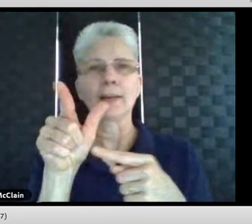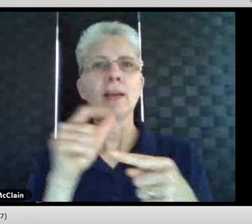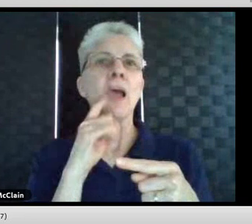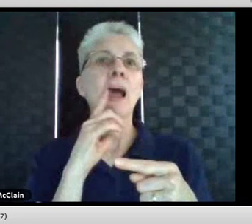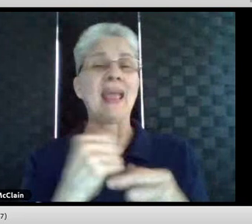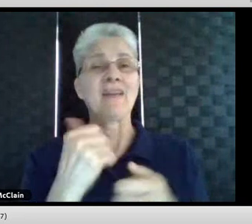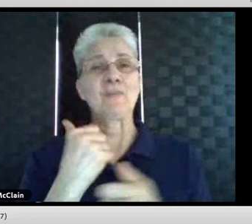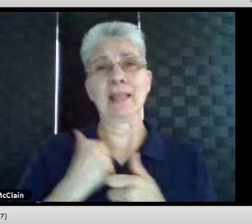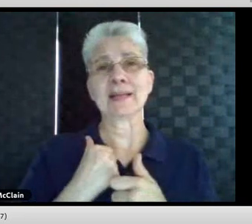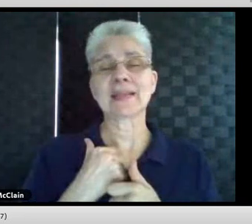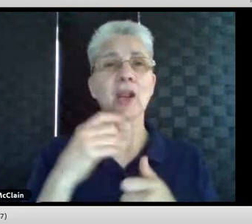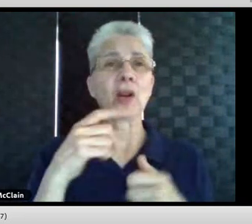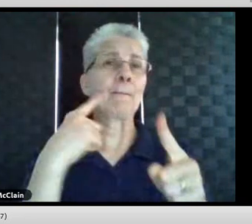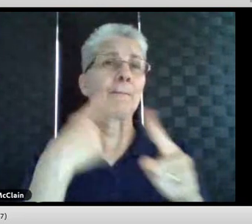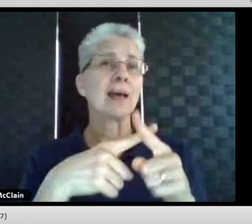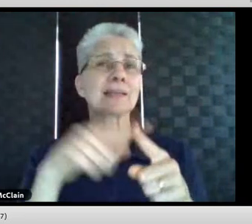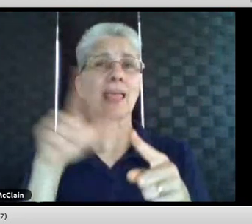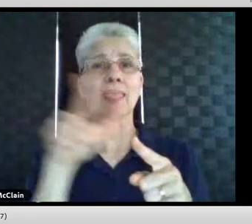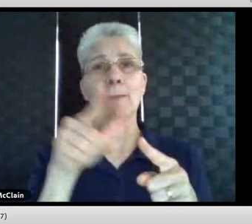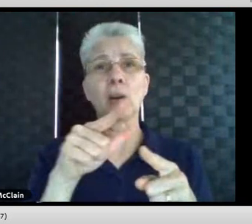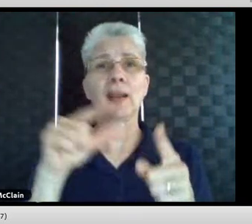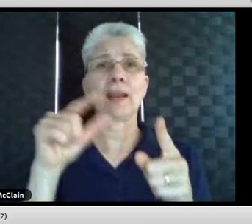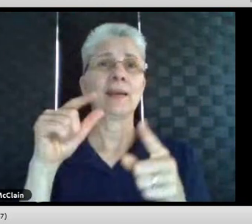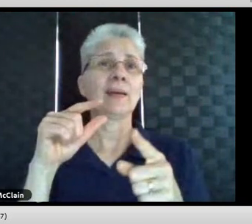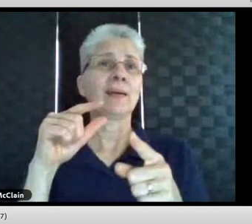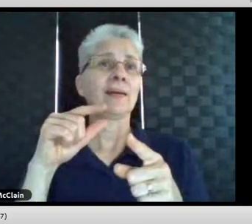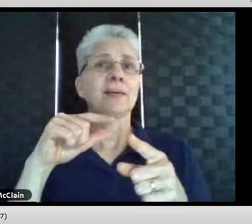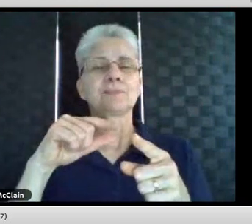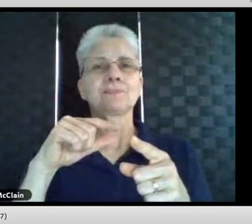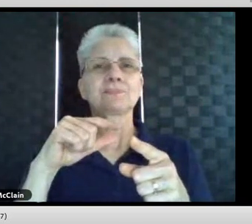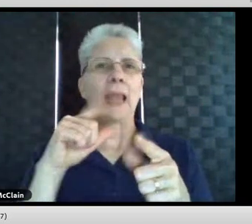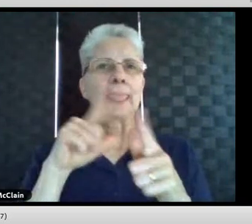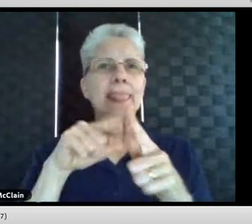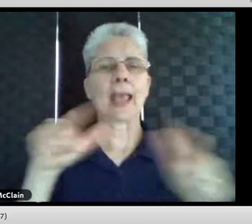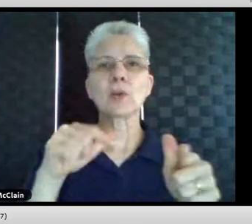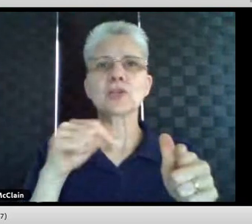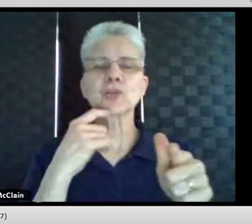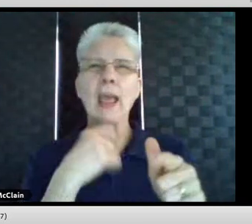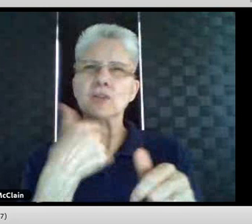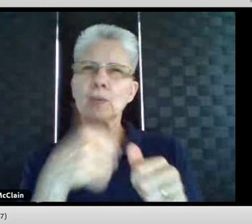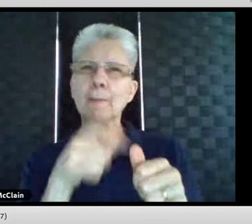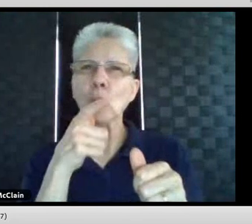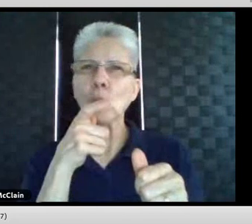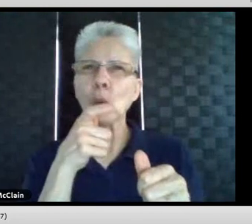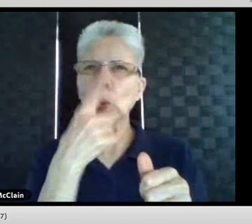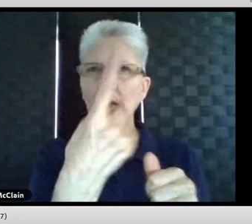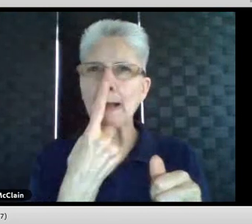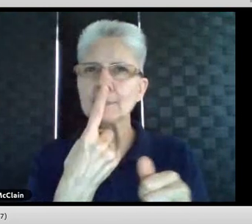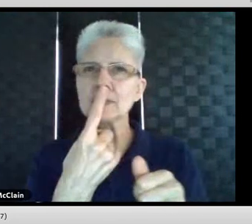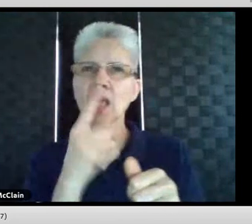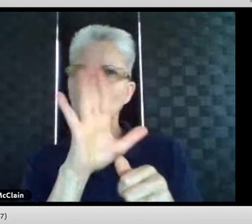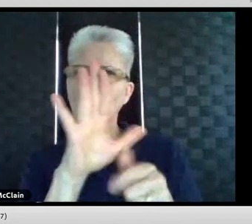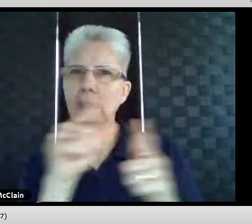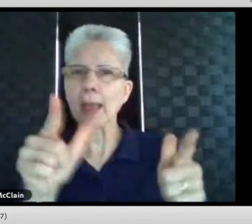so I really need to think about what level my user is at and try to avoid jargon,